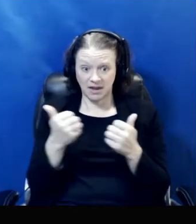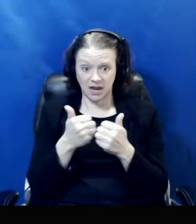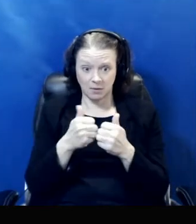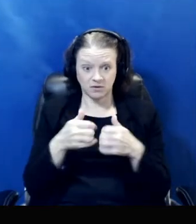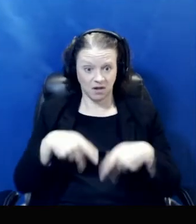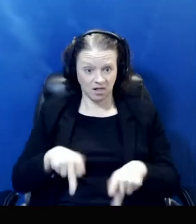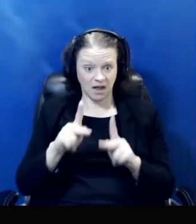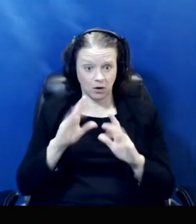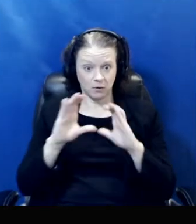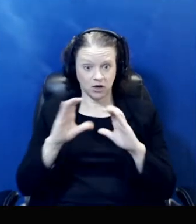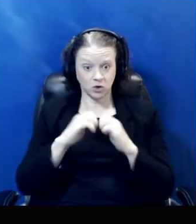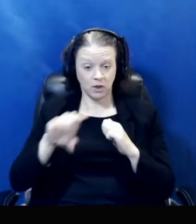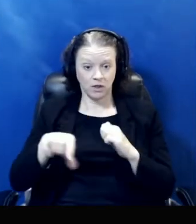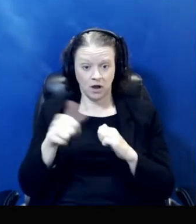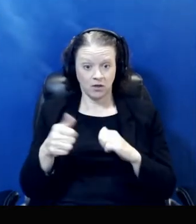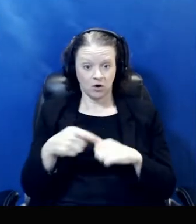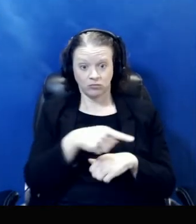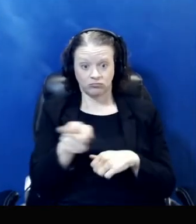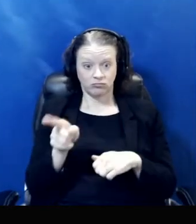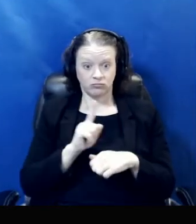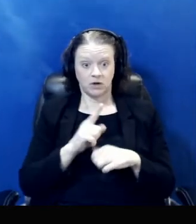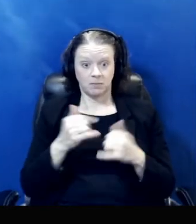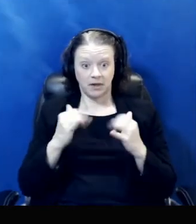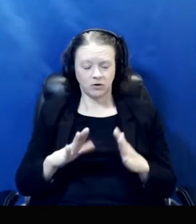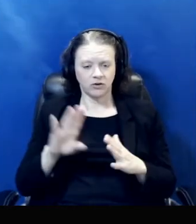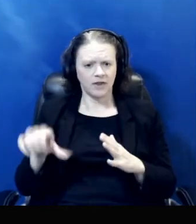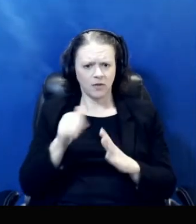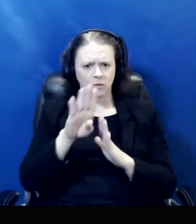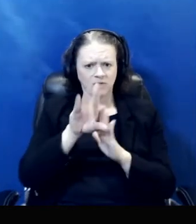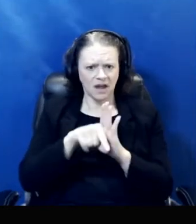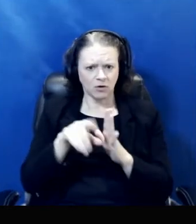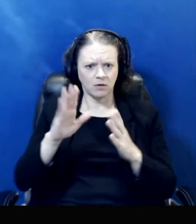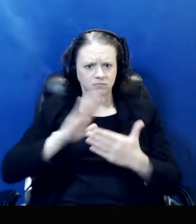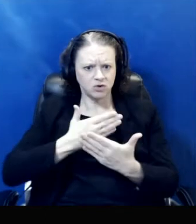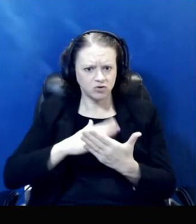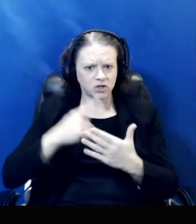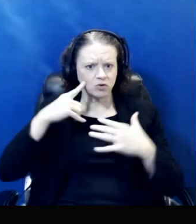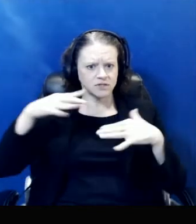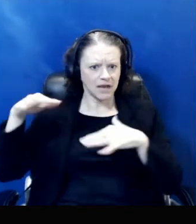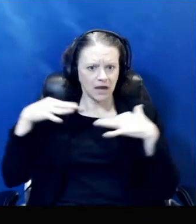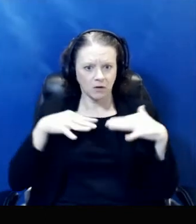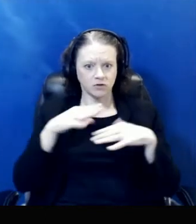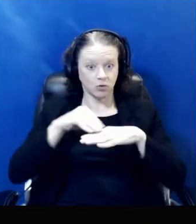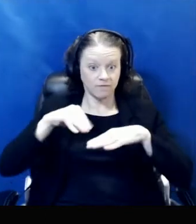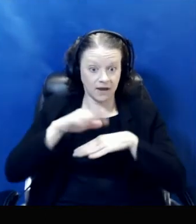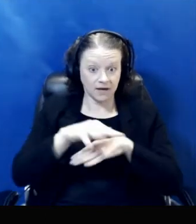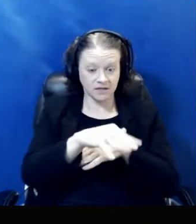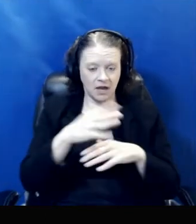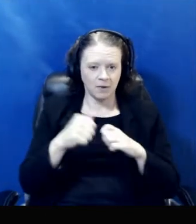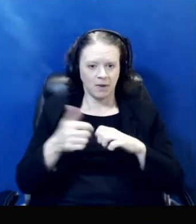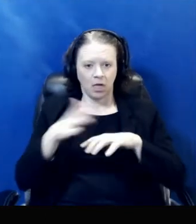those other in-game sounds, like the background music or other effects, may be competing or overpowering their ability to hear